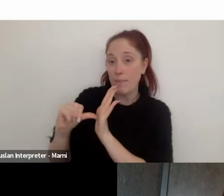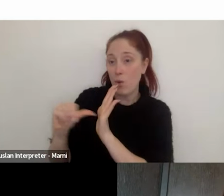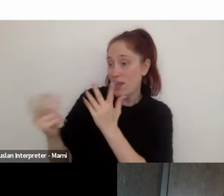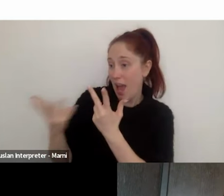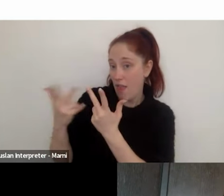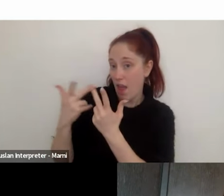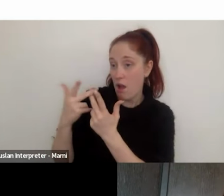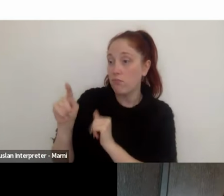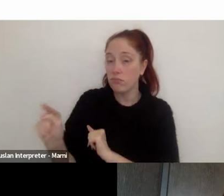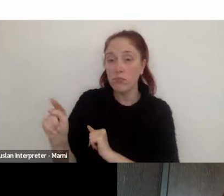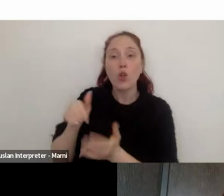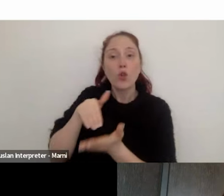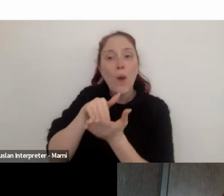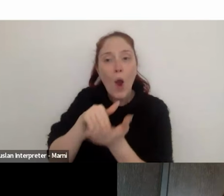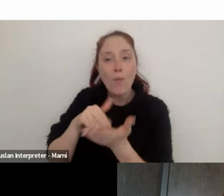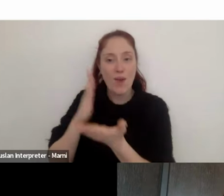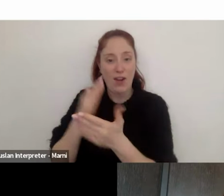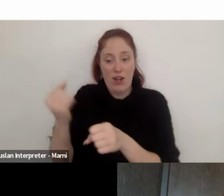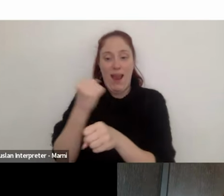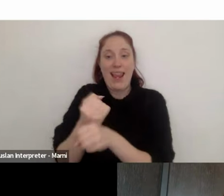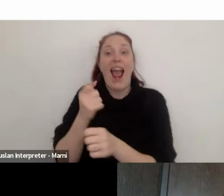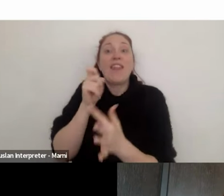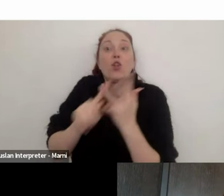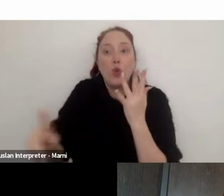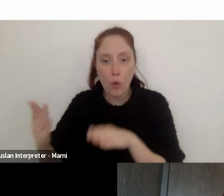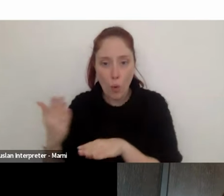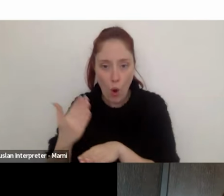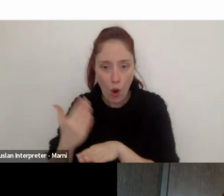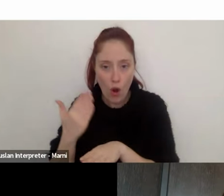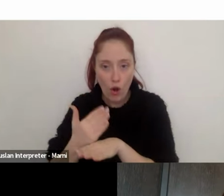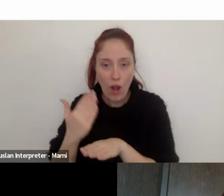scaffolding did to deliver the work and to help demonstrate the impact that that work